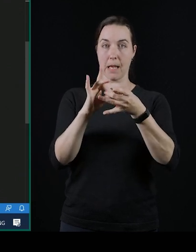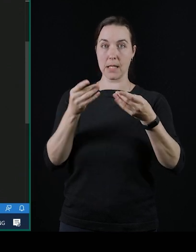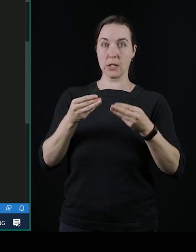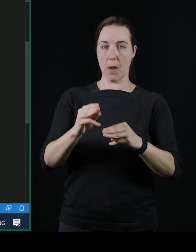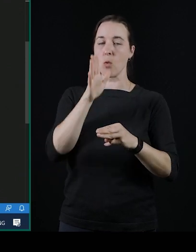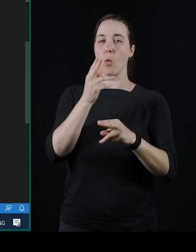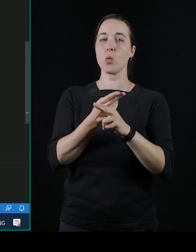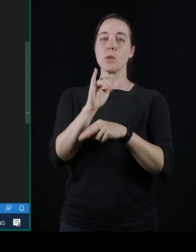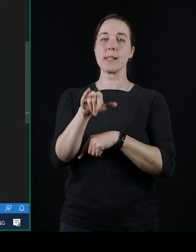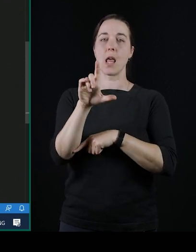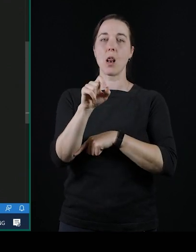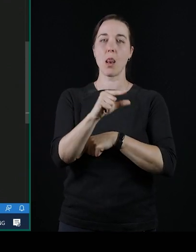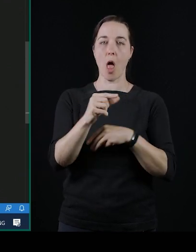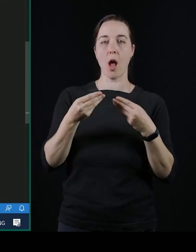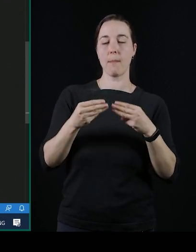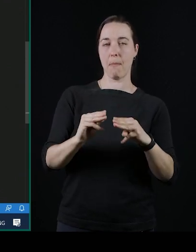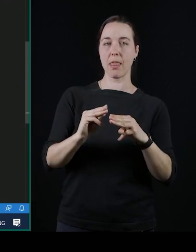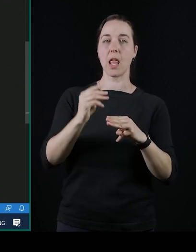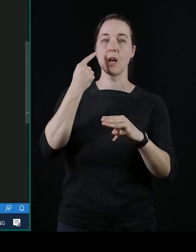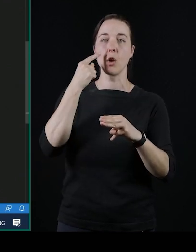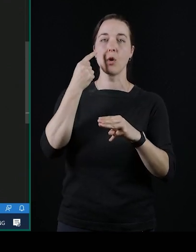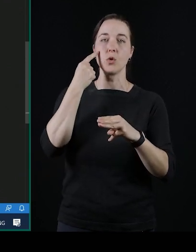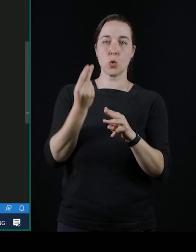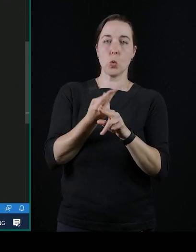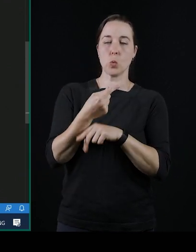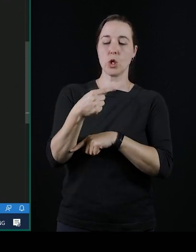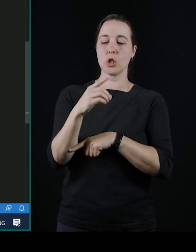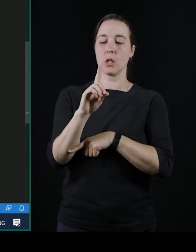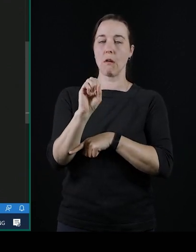that will use the log message GSDK to log.